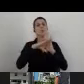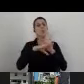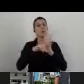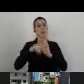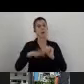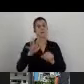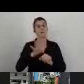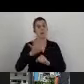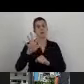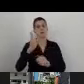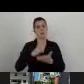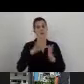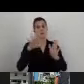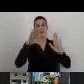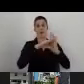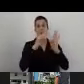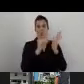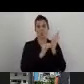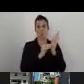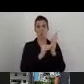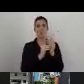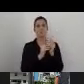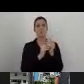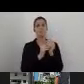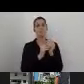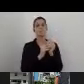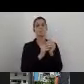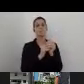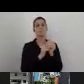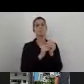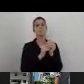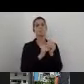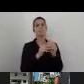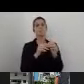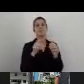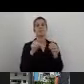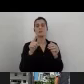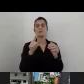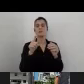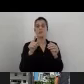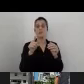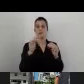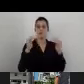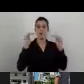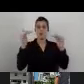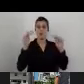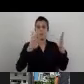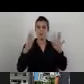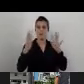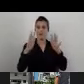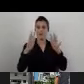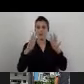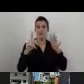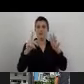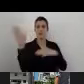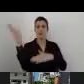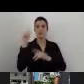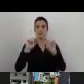The awareness there is quite high compared to at least other countries that I met in Latin America.